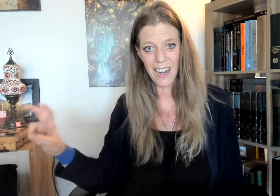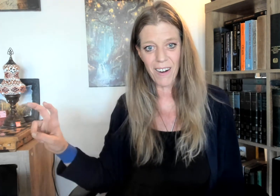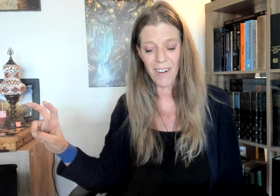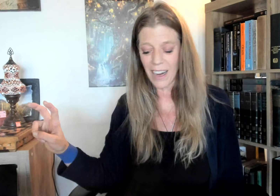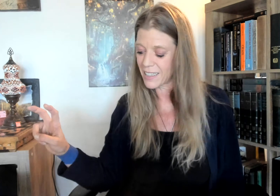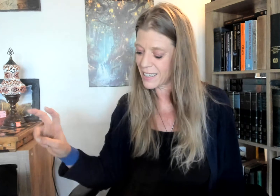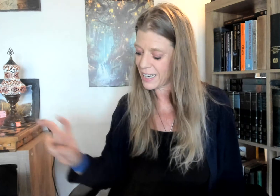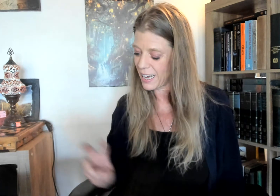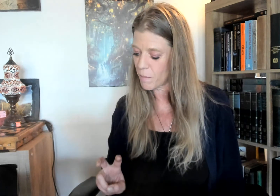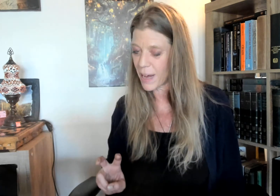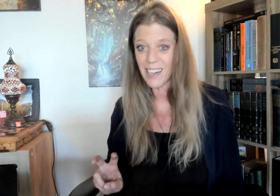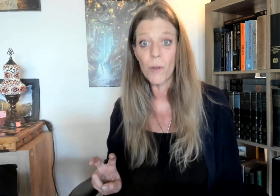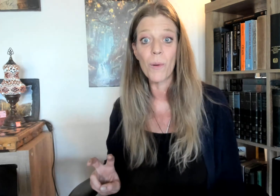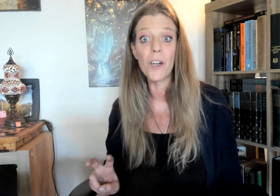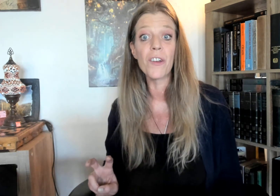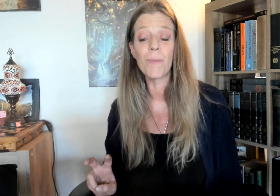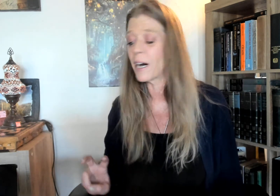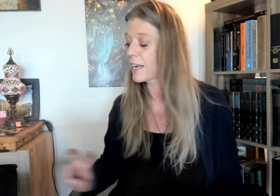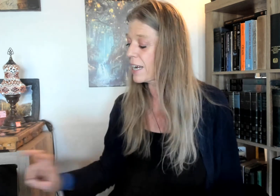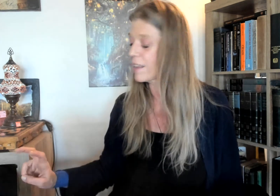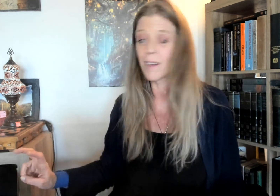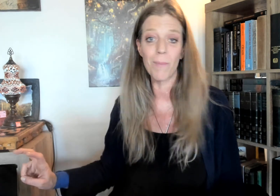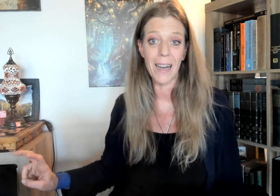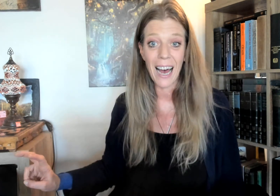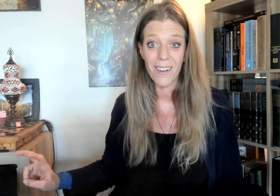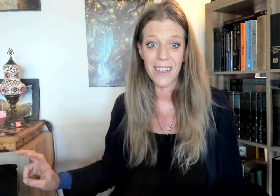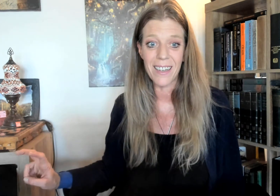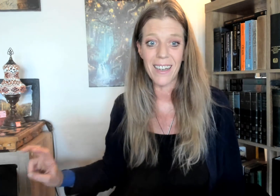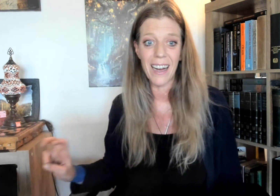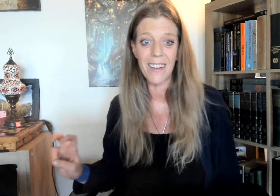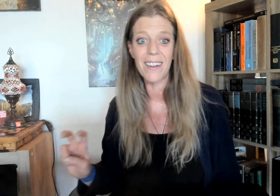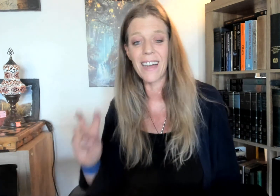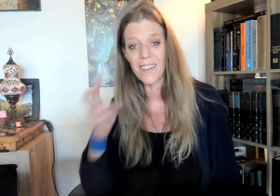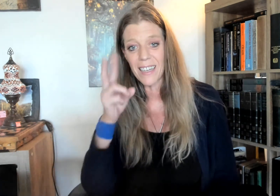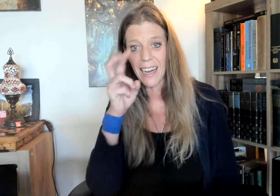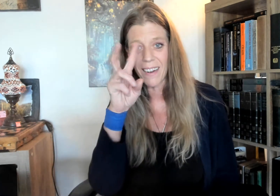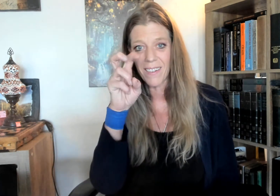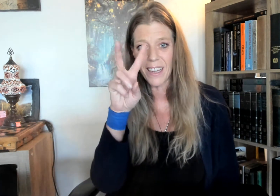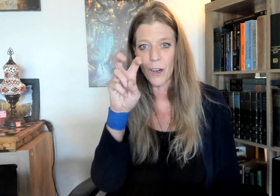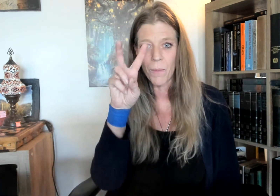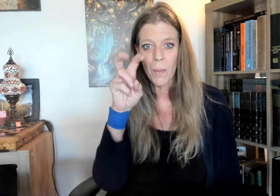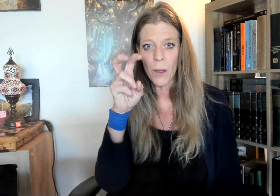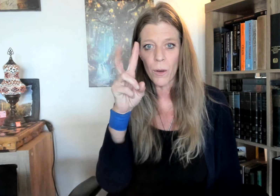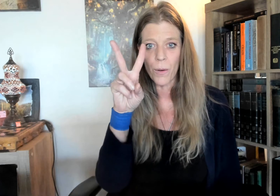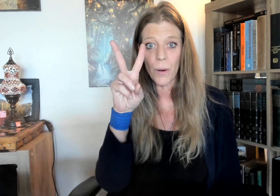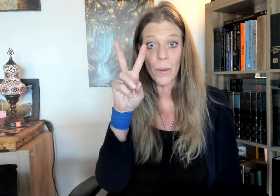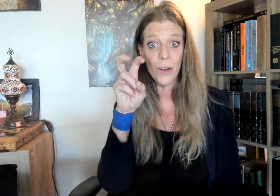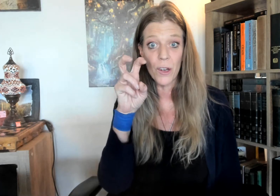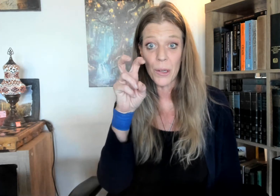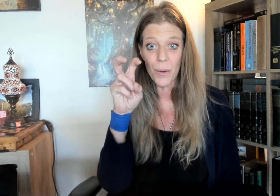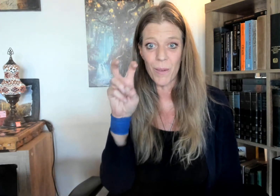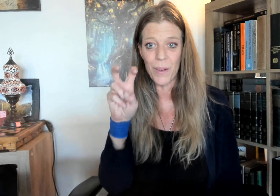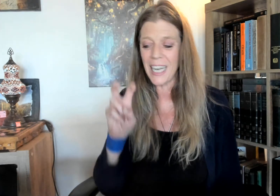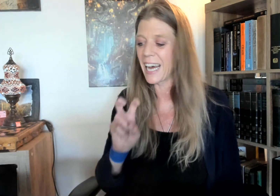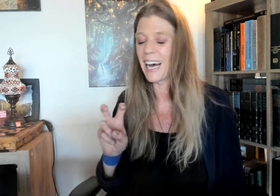Across, back towards your body, and then back out to the side of the same side with your Curled 2- or V-Hands.